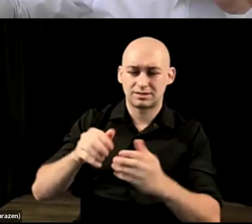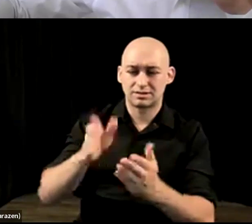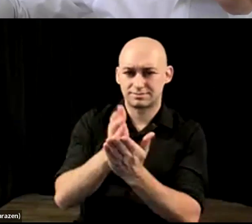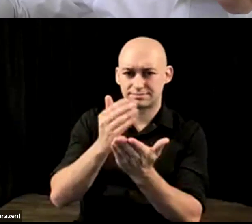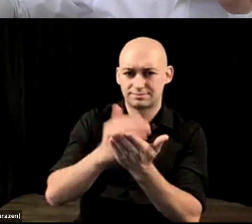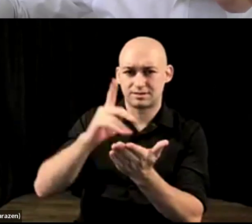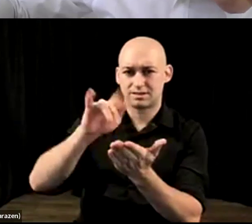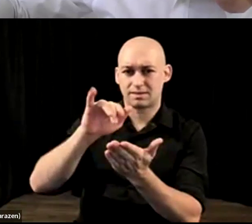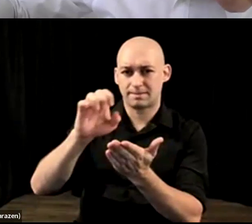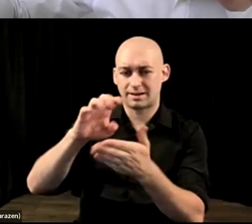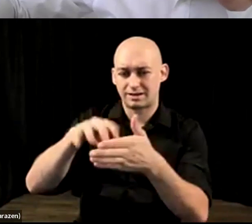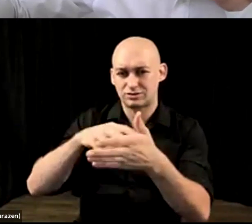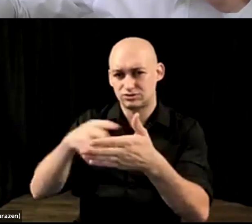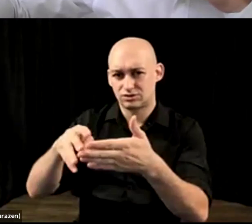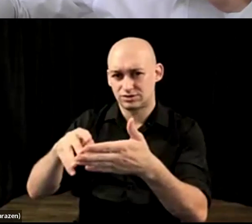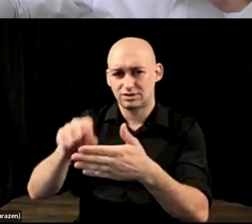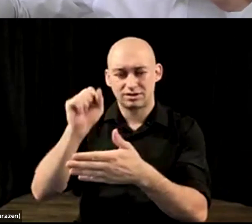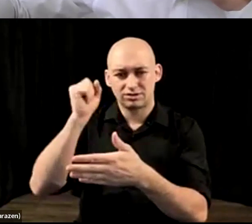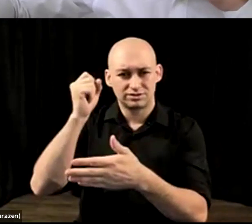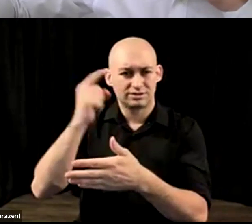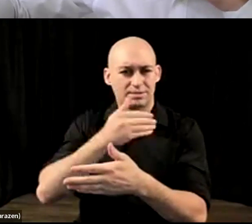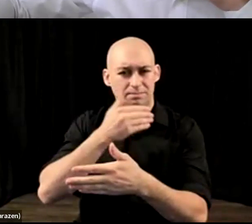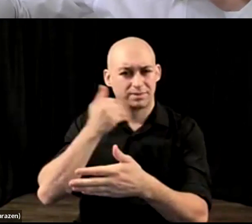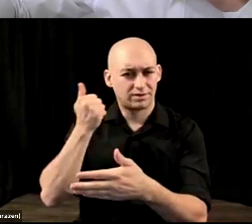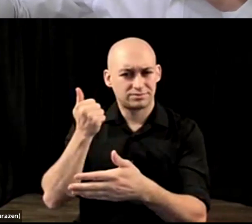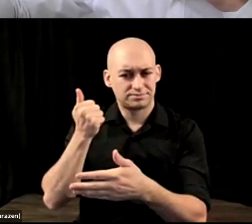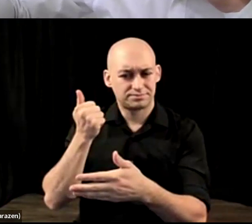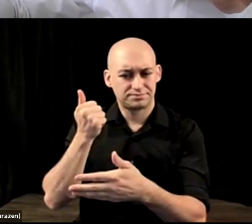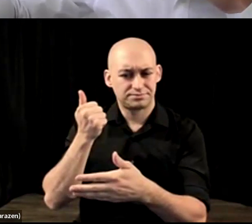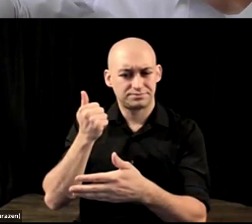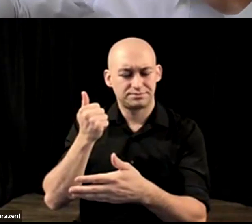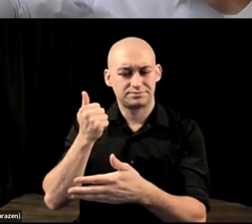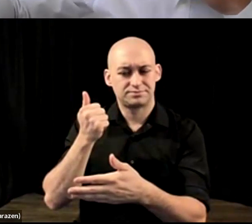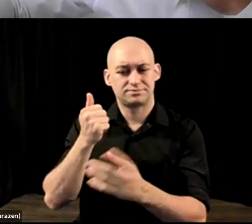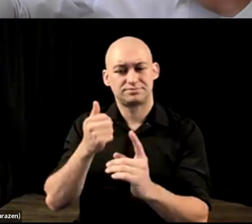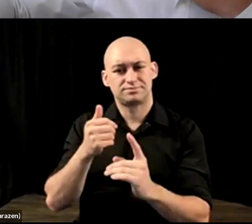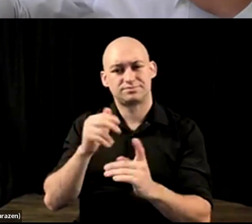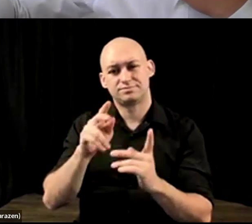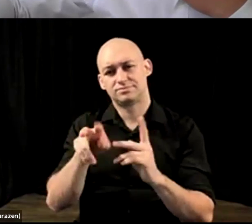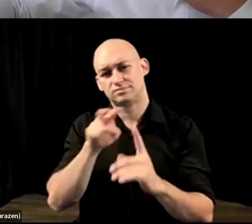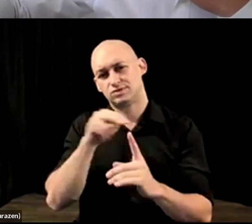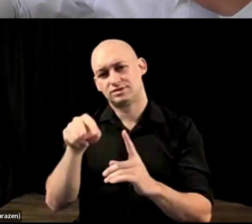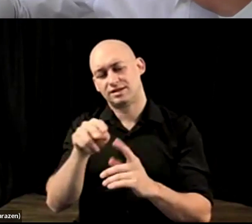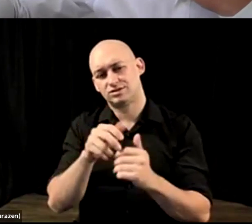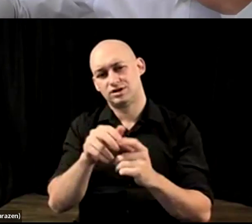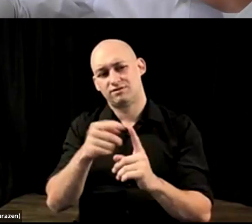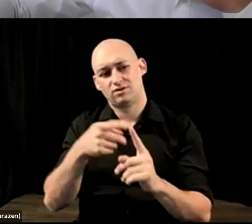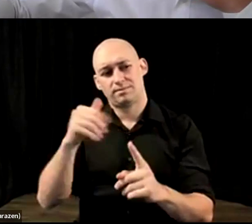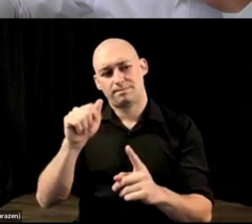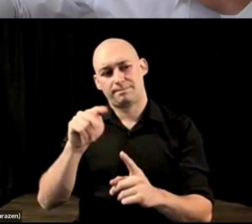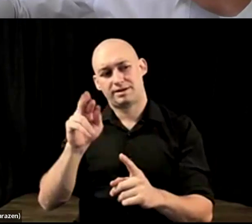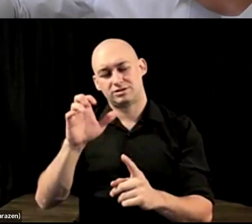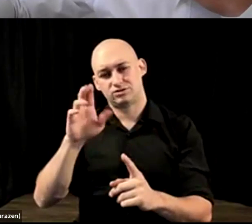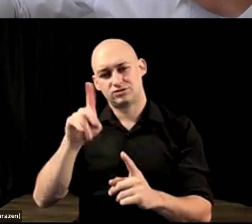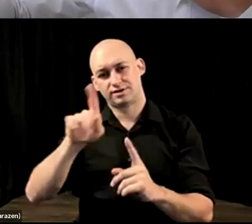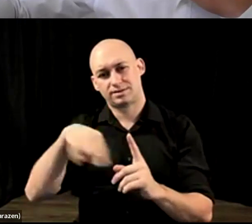shared to better understand, it looks like in the chat from Patrick, about communities being able to